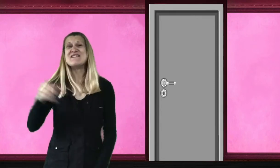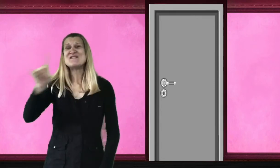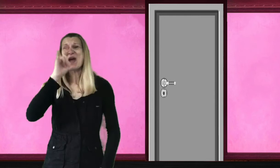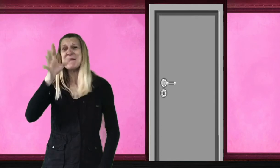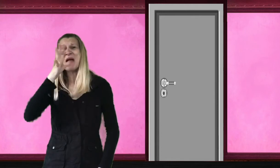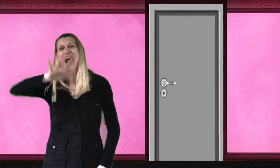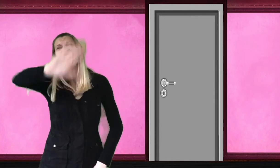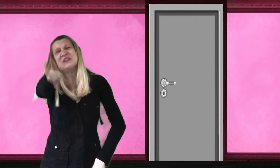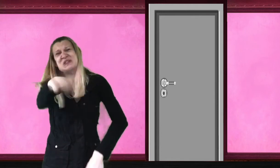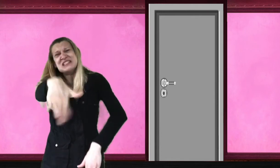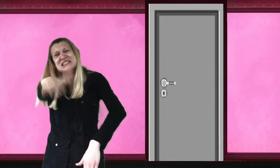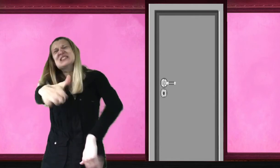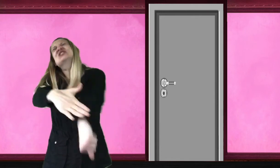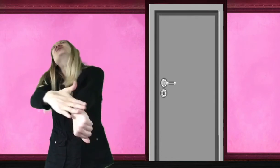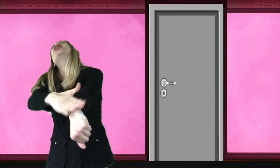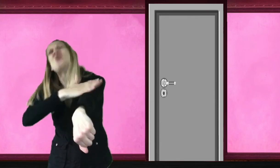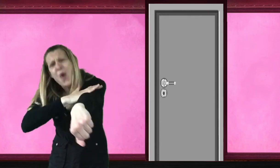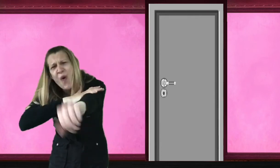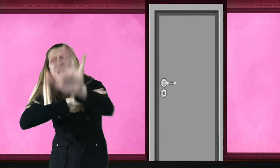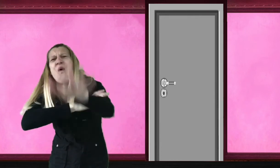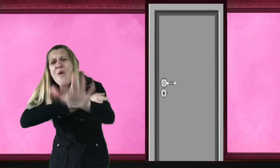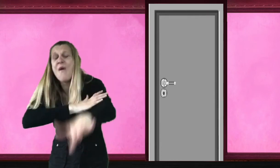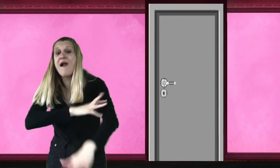"Go slower!" panted Mrs. Salt.